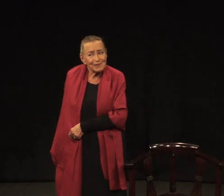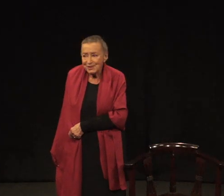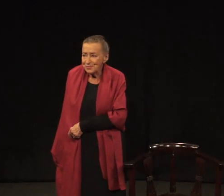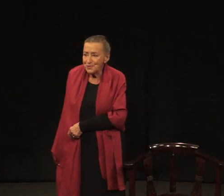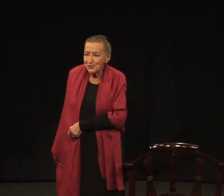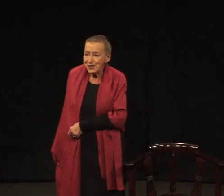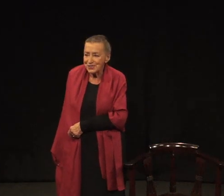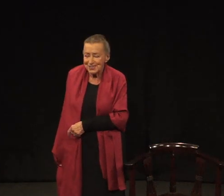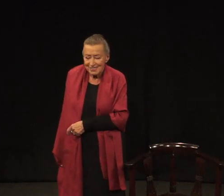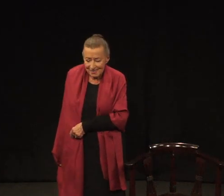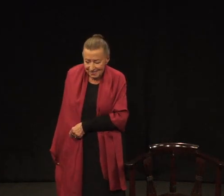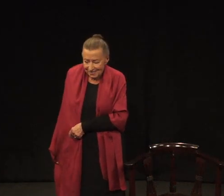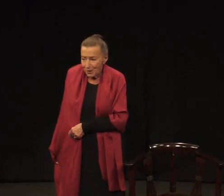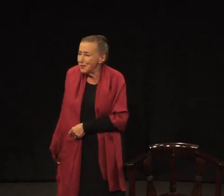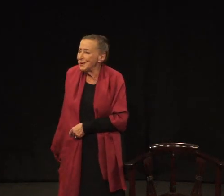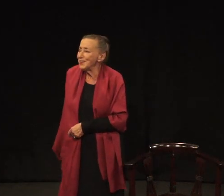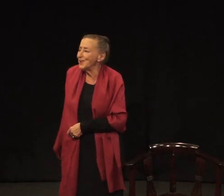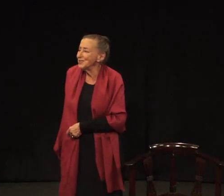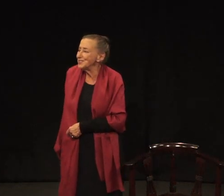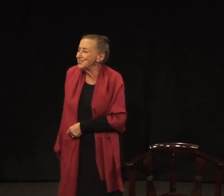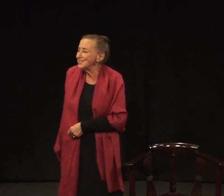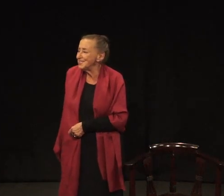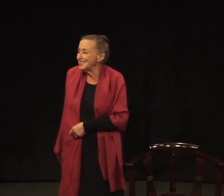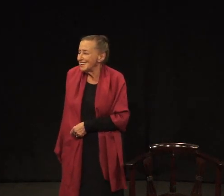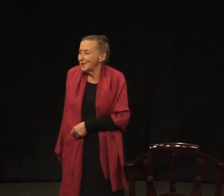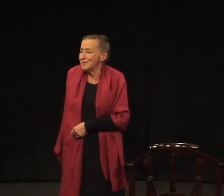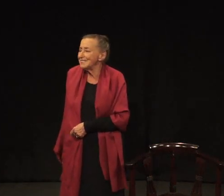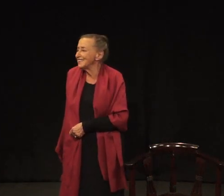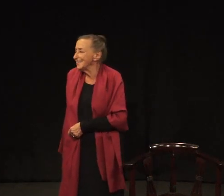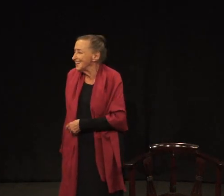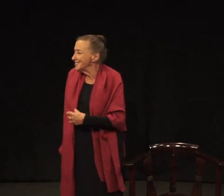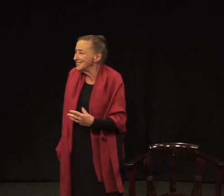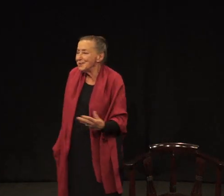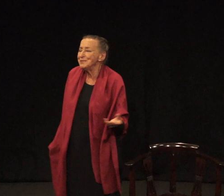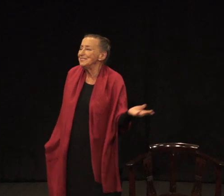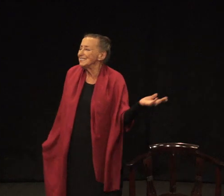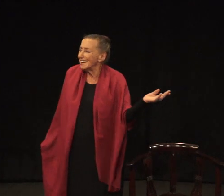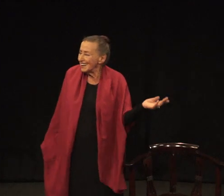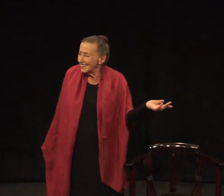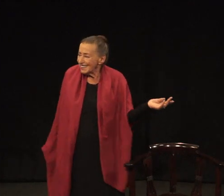But youngsters never query beauty's years.